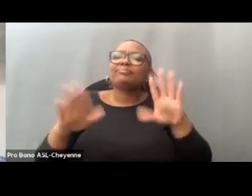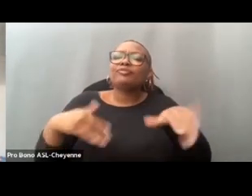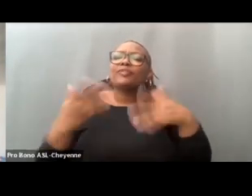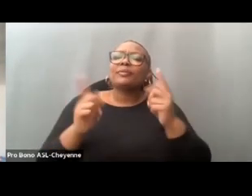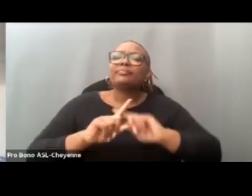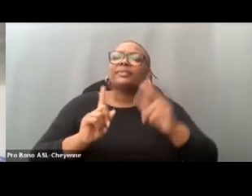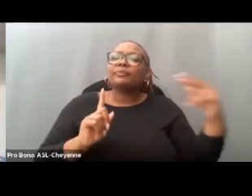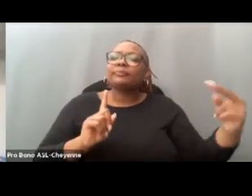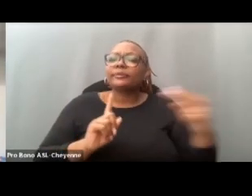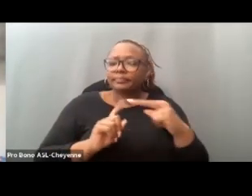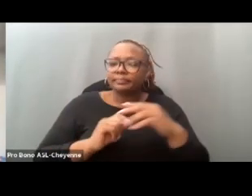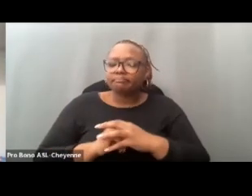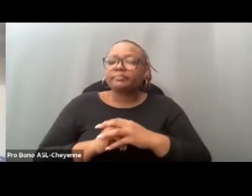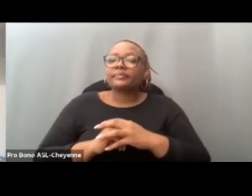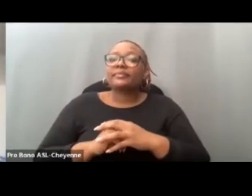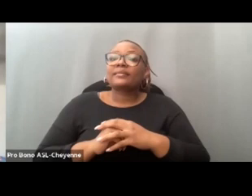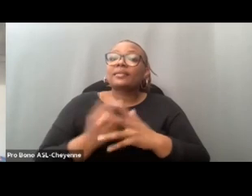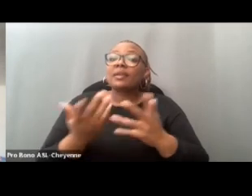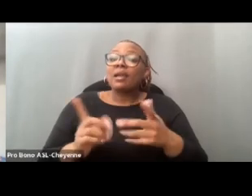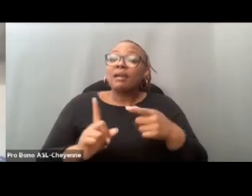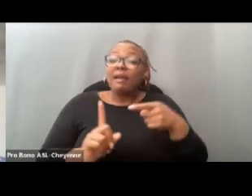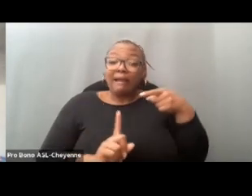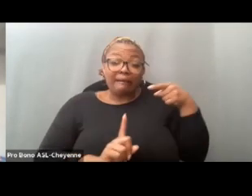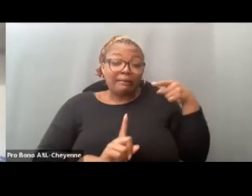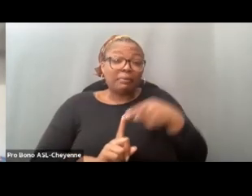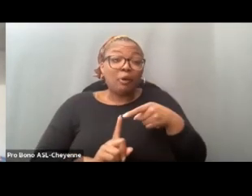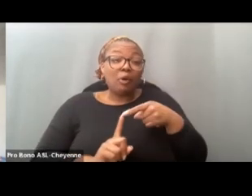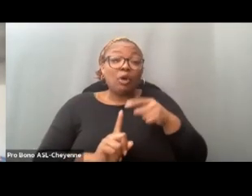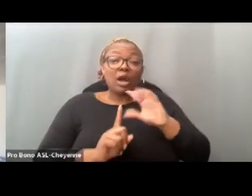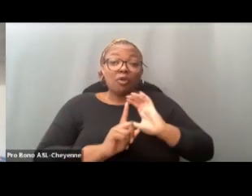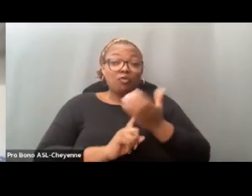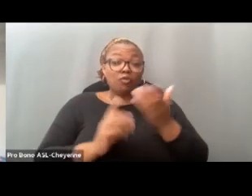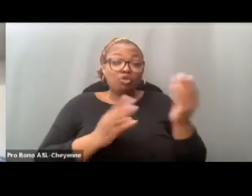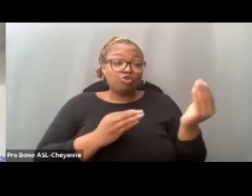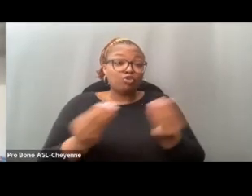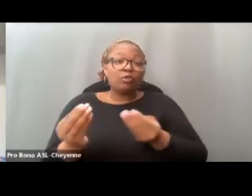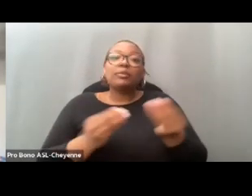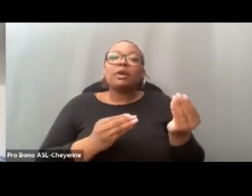because at the heart of cultural diplomacy are artists.